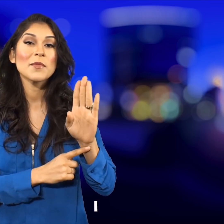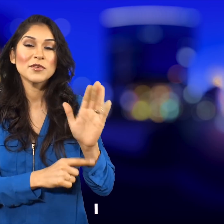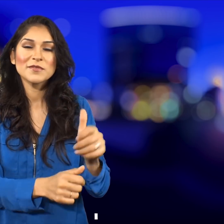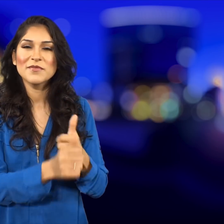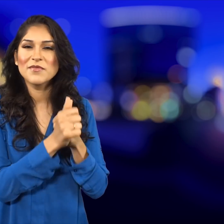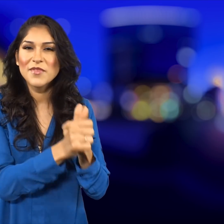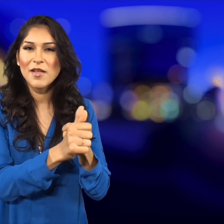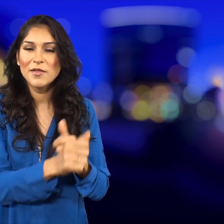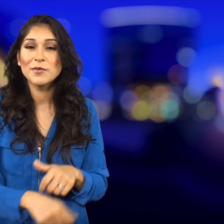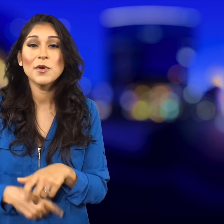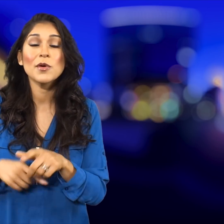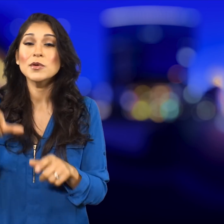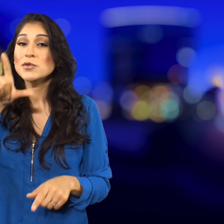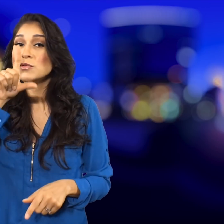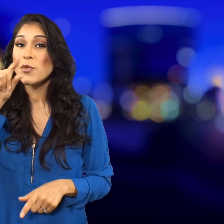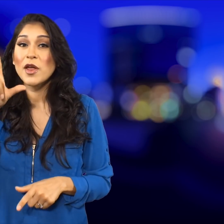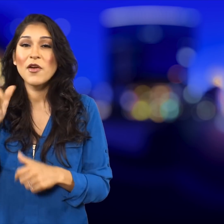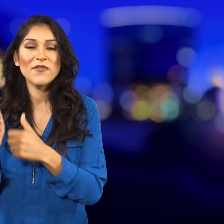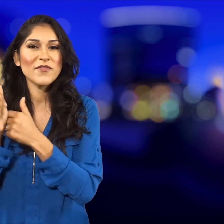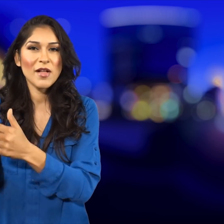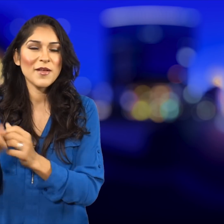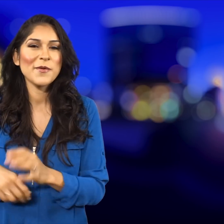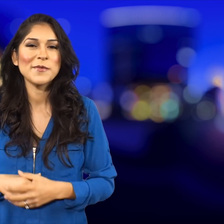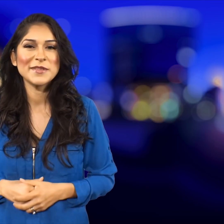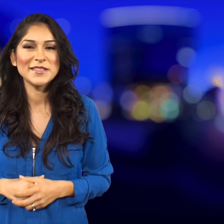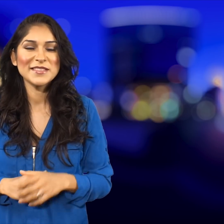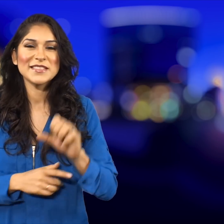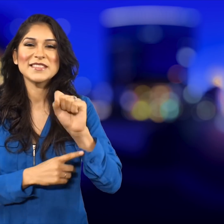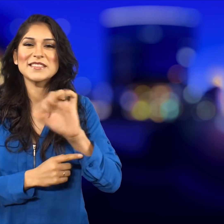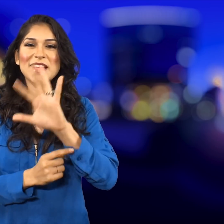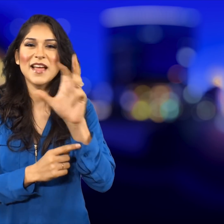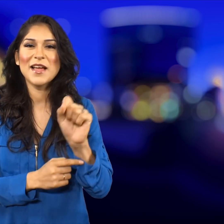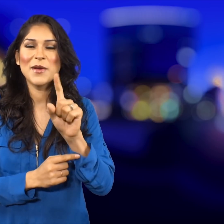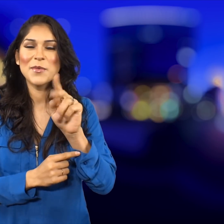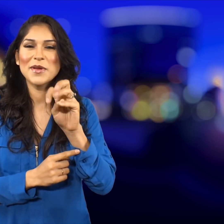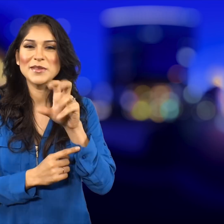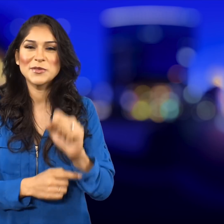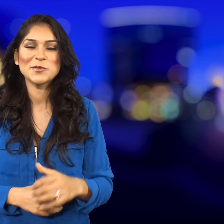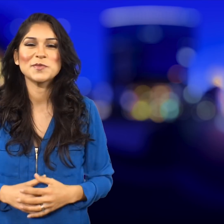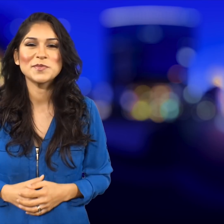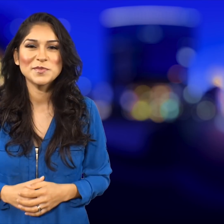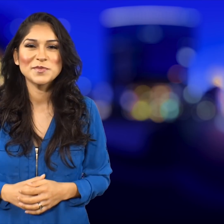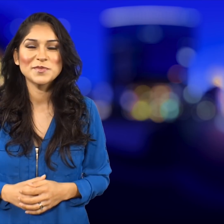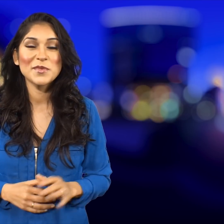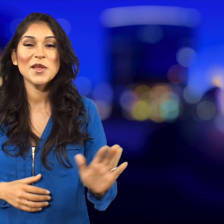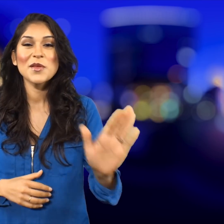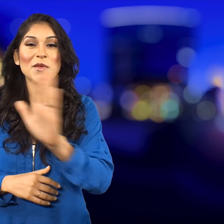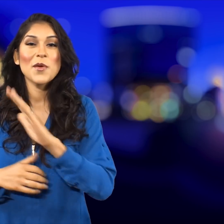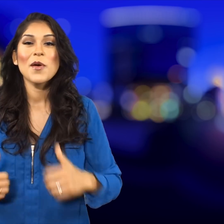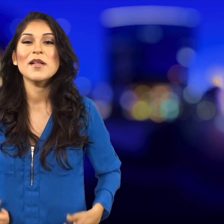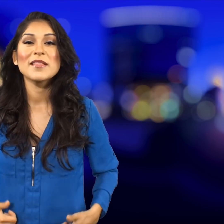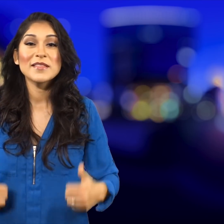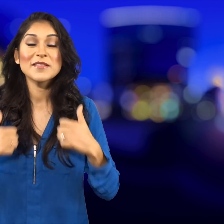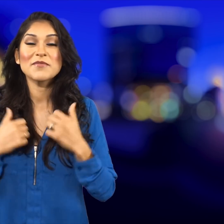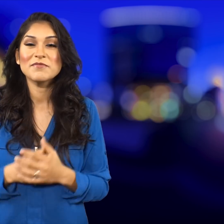And remember to like us on Facebook and follow us on Twitter. Sign1News. Your life.